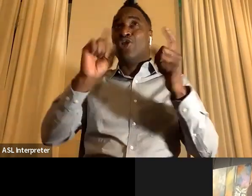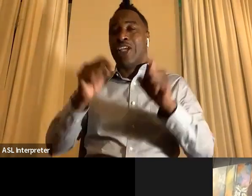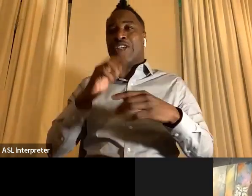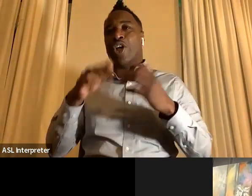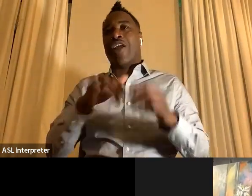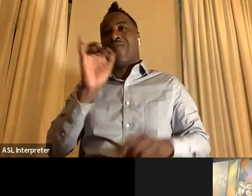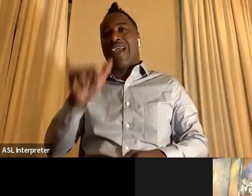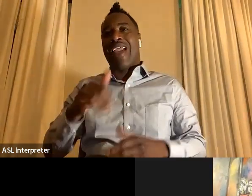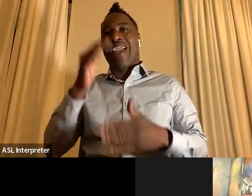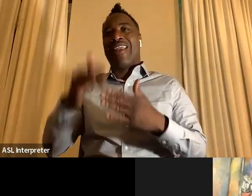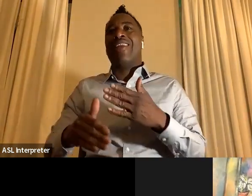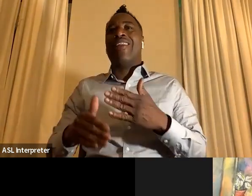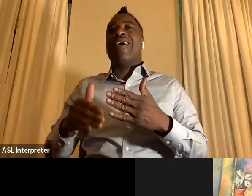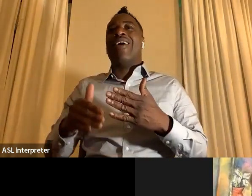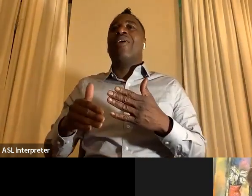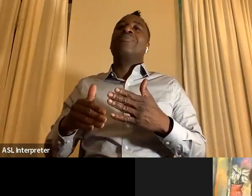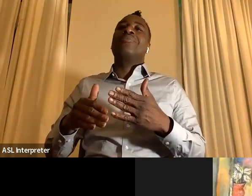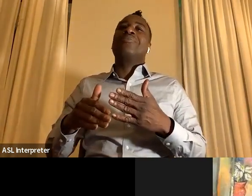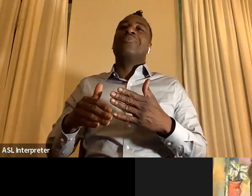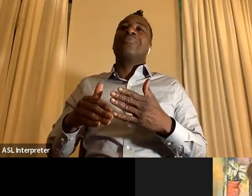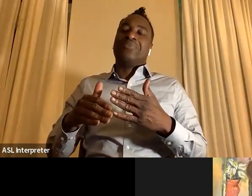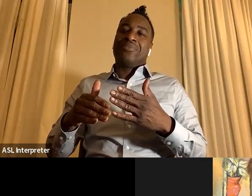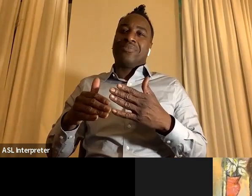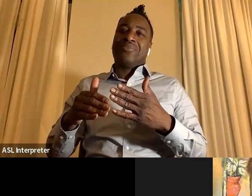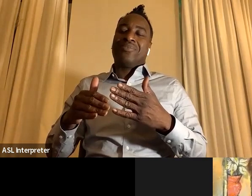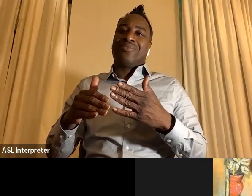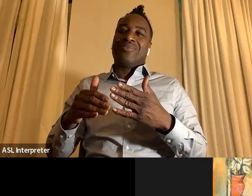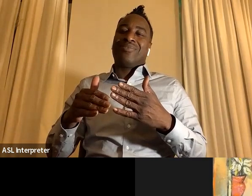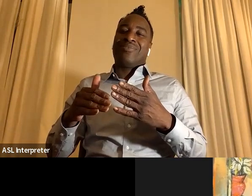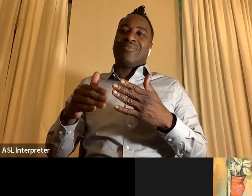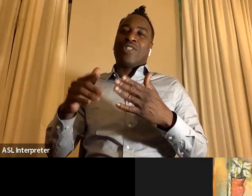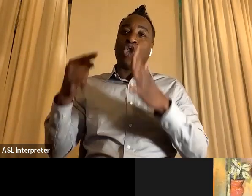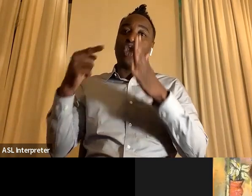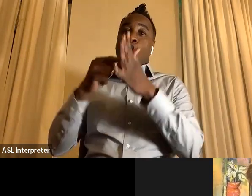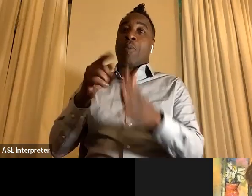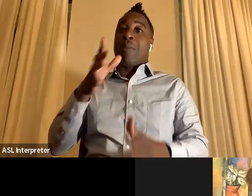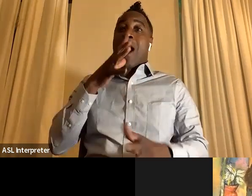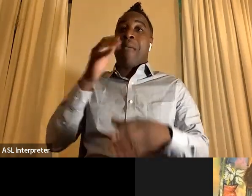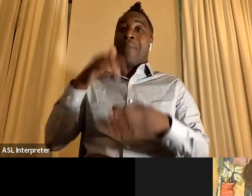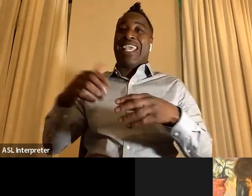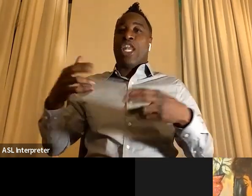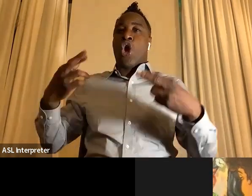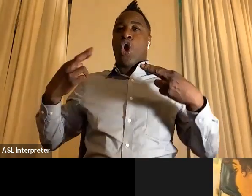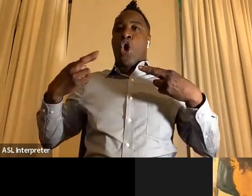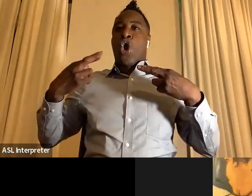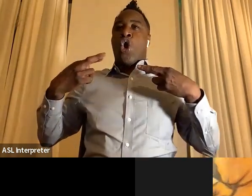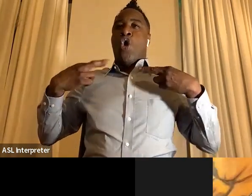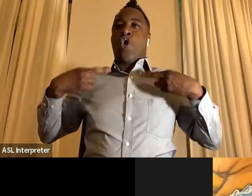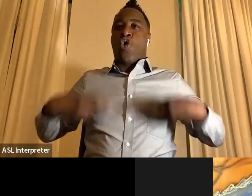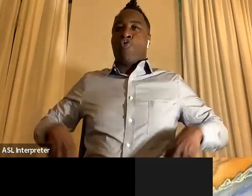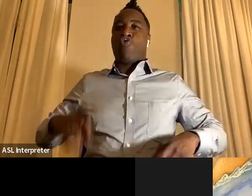putting her in this robe that my grandmother used to wear. And the lace that you see, the lace detail on the end of her